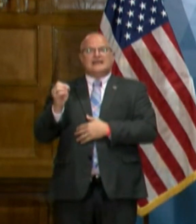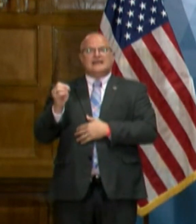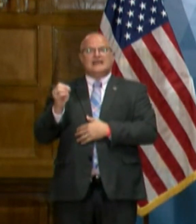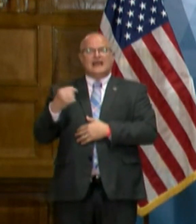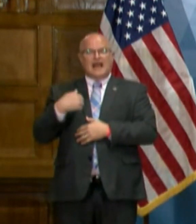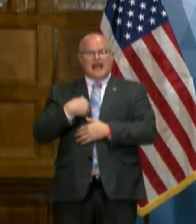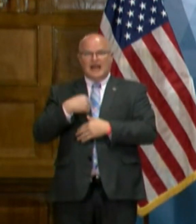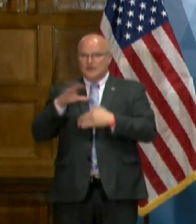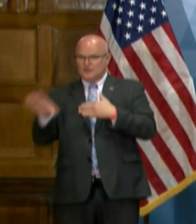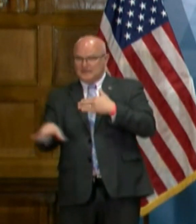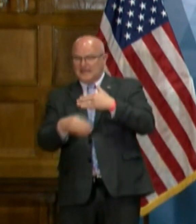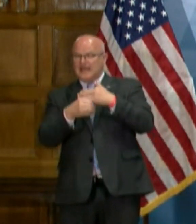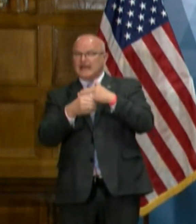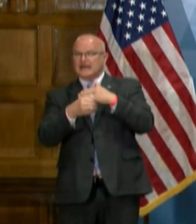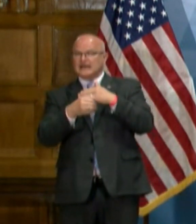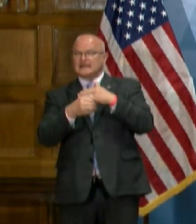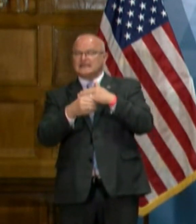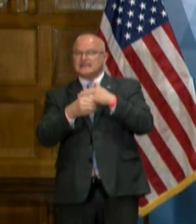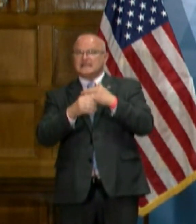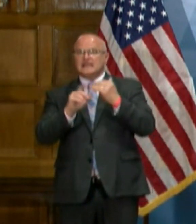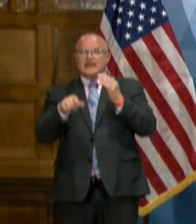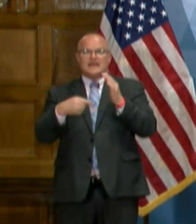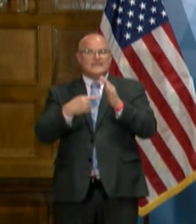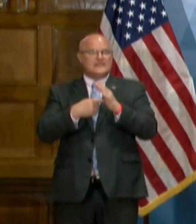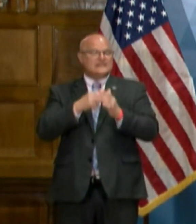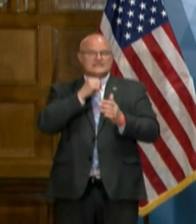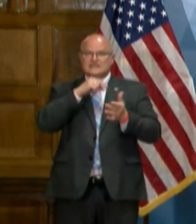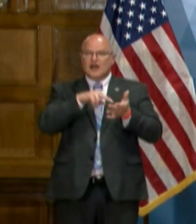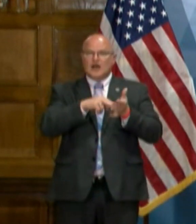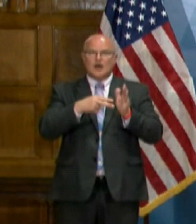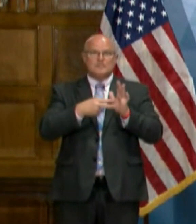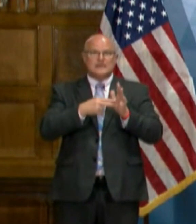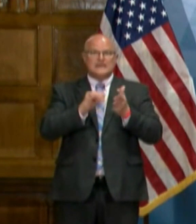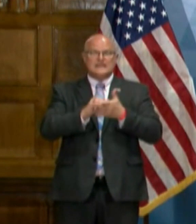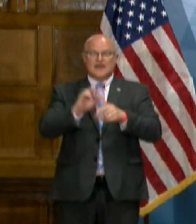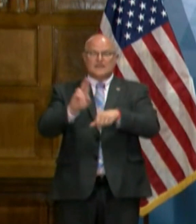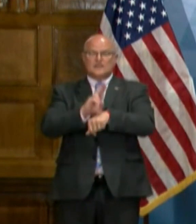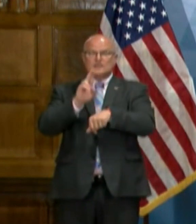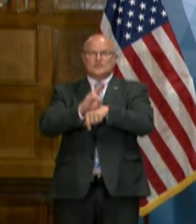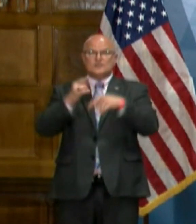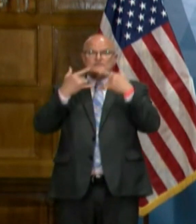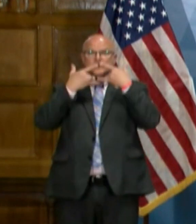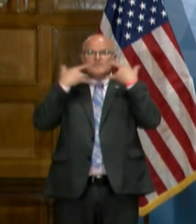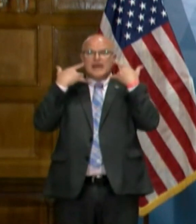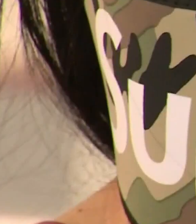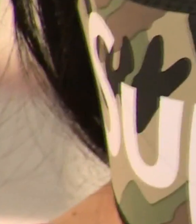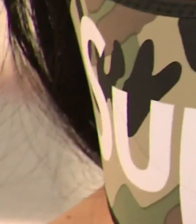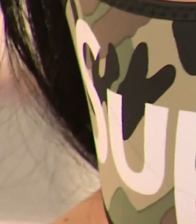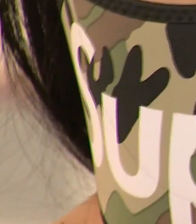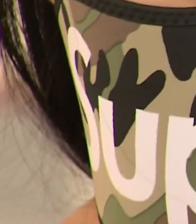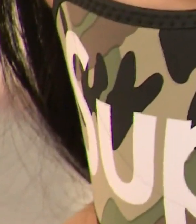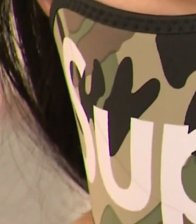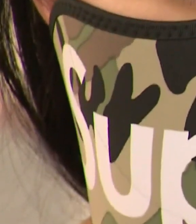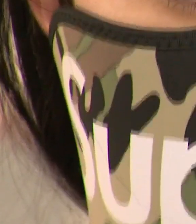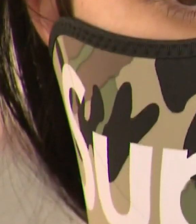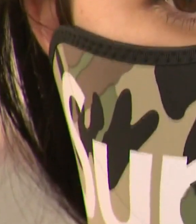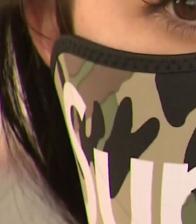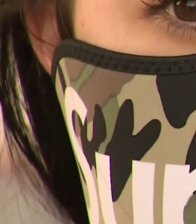TODAY THAT THE STATEWIDE MASK MANDATE WILL BE LIFTED TODAY THAT THE STATEWIDE MASK MANDATE WILL BE LIFTED EFFECTIVE TODAY THAT THE STATEWIDE MASK MANDATE WILL BE LIFTED EFFECTIVE TODAY TODAY THAT THE STATEWIDE MASK MANDATE WILL BE LIFTED EFFECTIVE TODAY AND TODAY THAT THE STATEWIDE MASK MANDATE WILL BE LIFTED EFFECTIVE TODAY AND I TODAY THAT THE STATEWIDE MASK MANDATE WILL BE LIFTED EFFECTIVE TODAY AND I WOULD TODAY THAT THE STATEWIDE MASK MANDATE WILL BE LIFTED EFFECTIVE TODAY AND I WOULD ADD